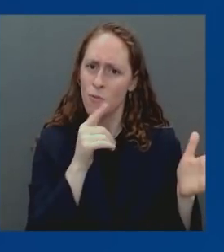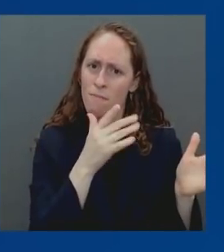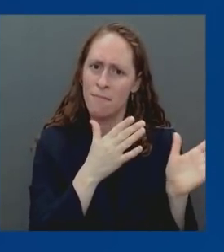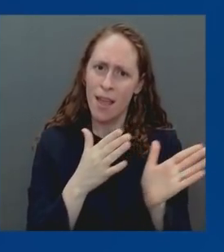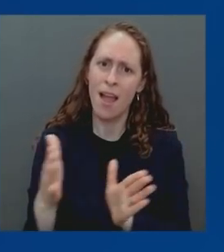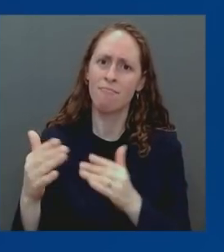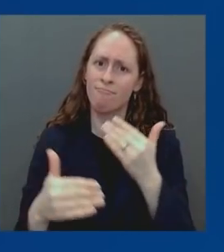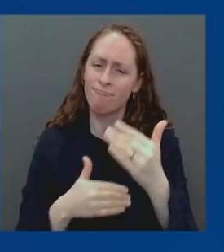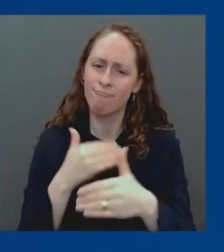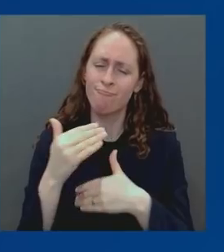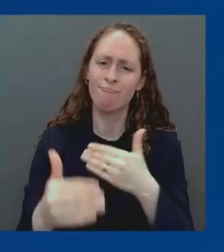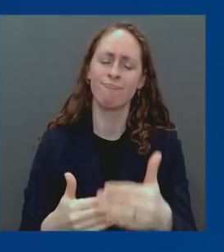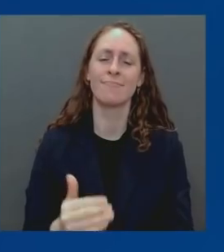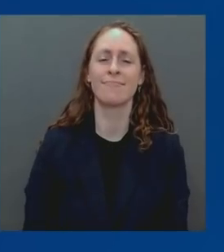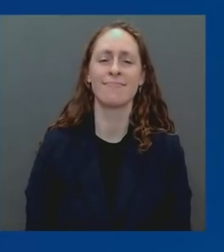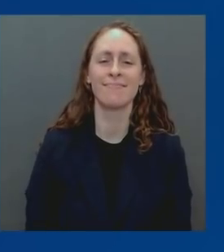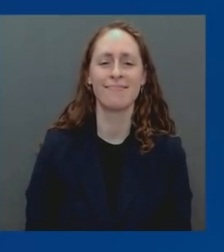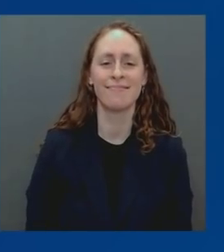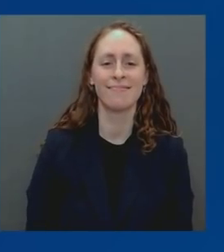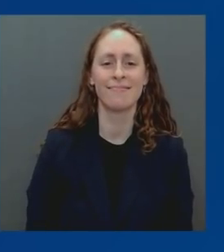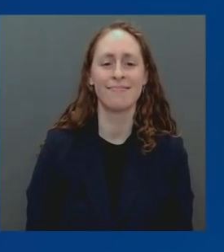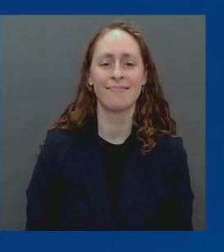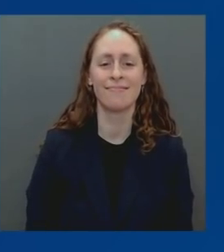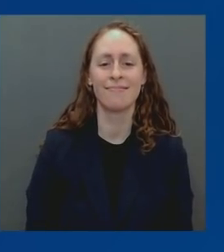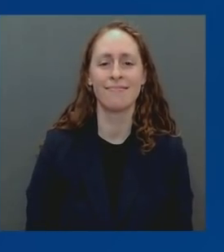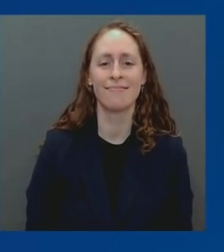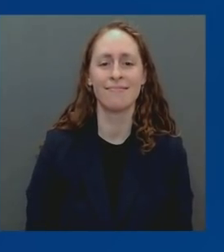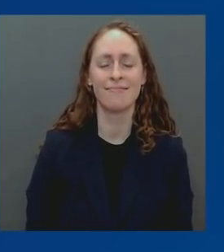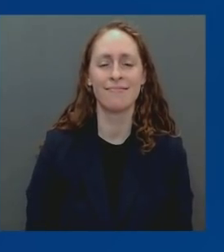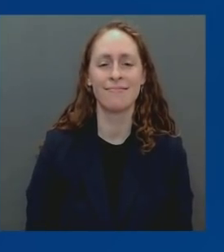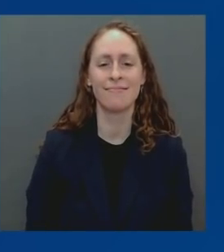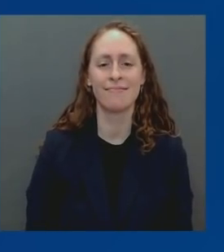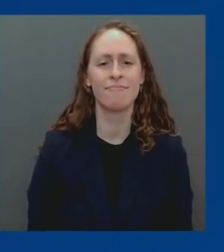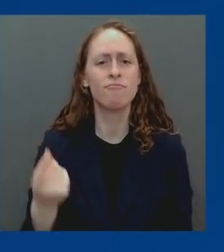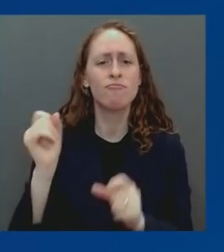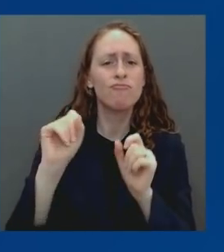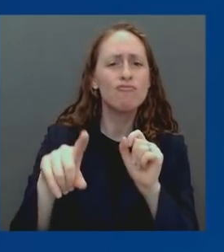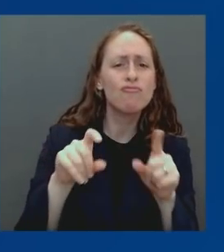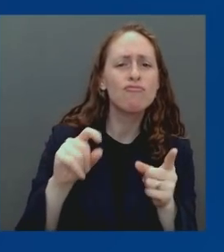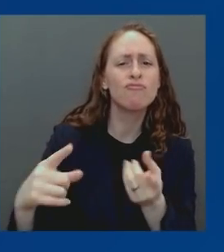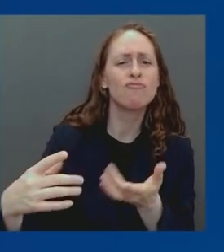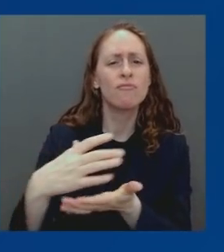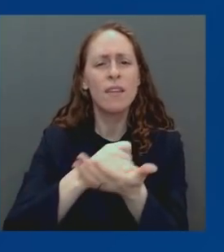and then collected data on subsequent fertility. There were over 2,000 females